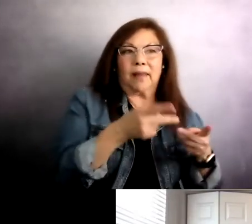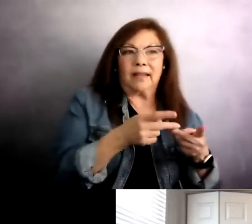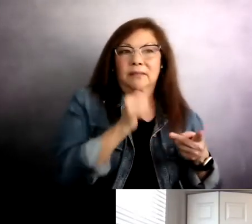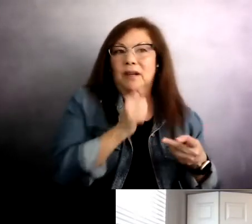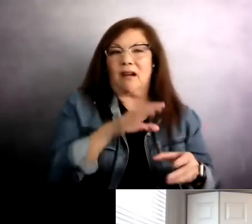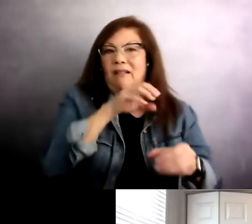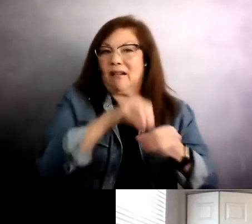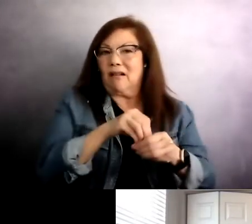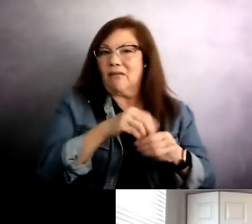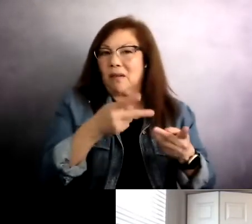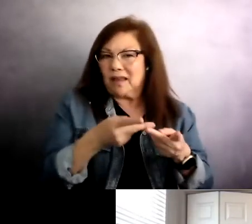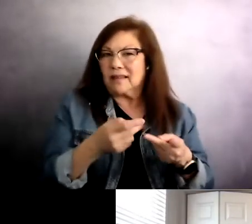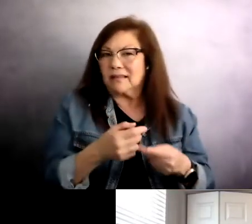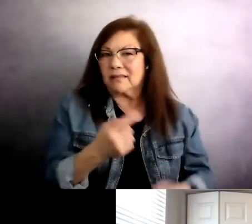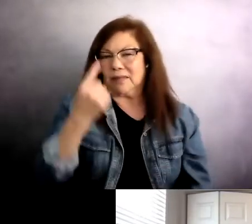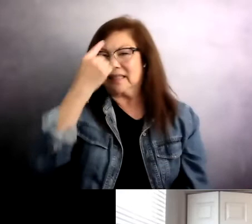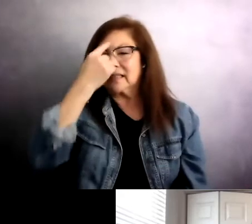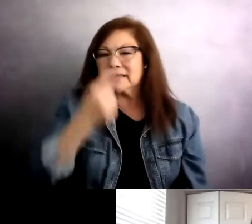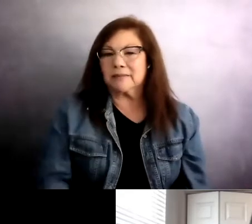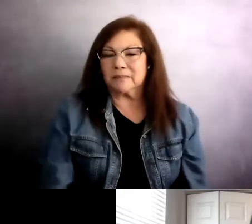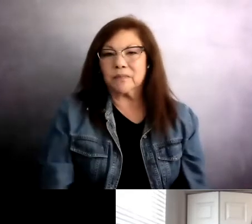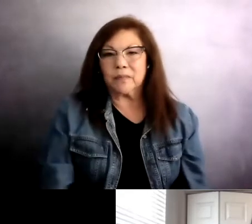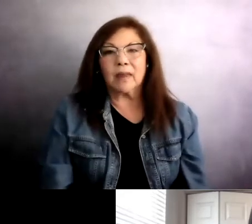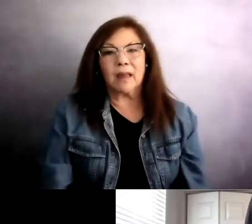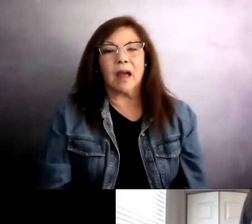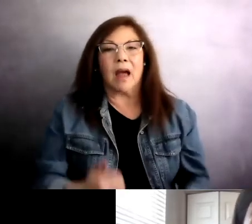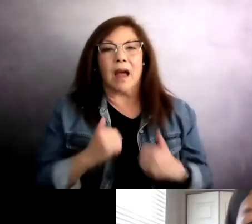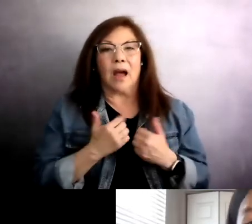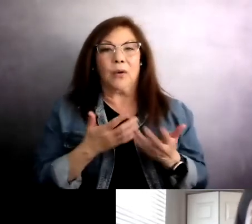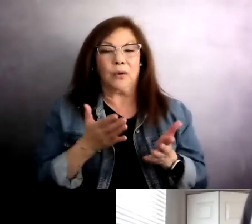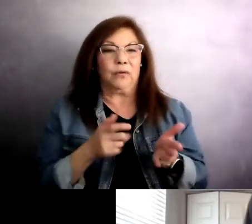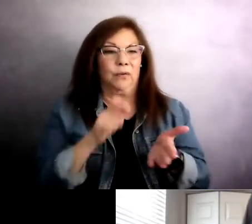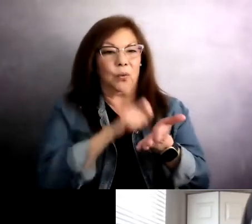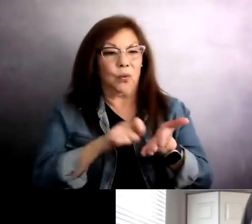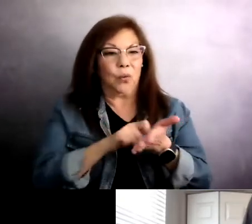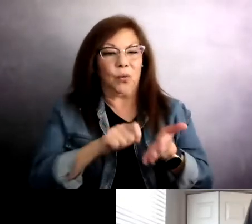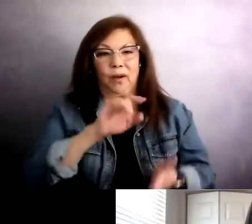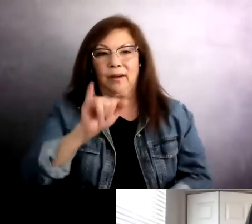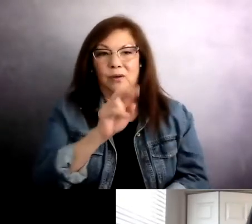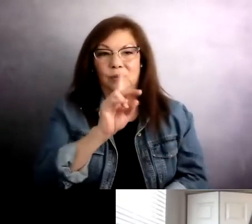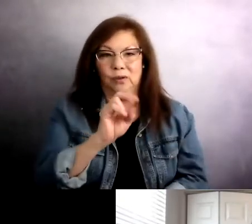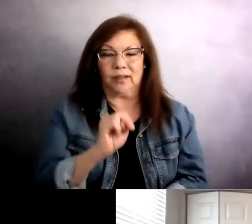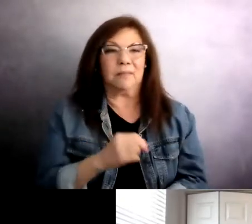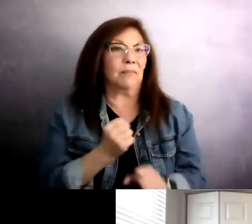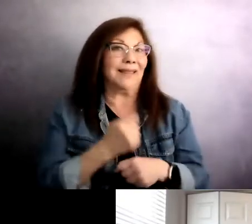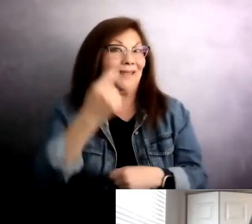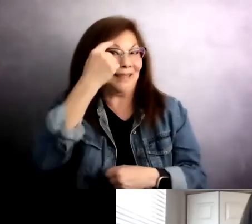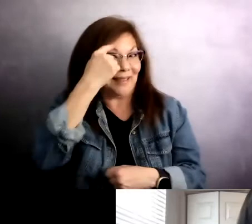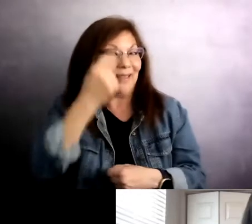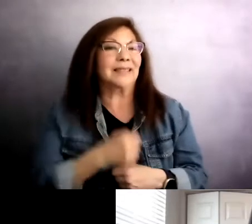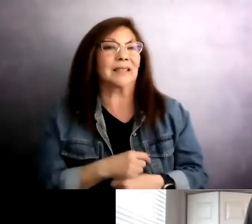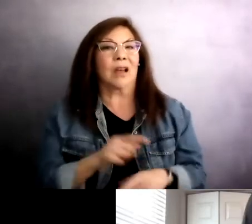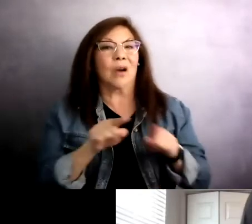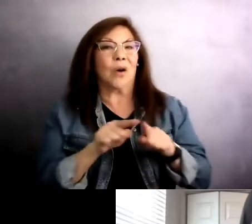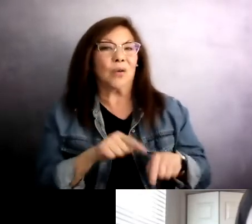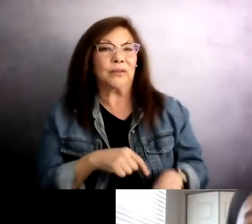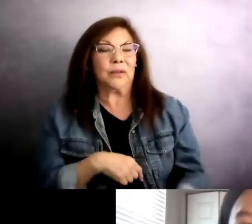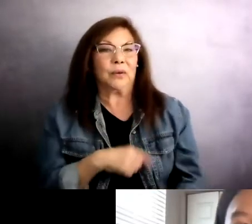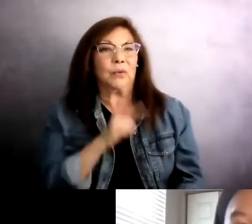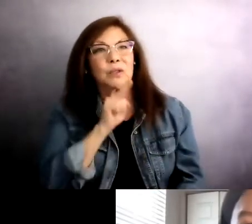That makes a lot of sense, I was also integer